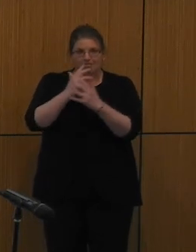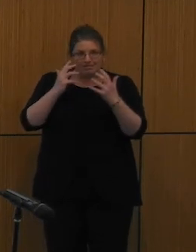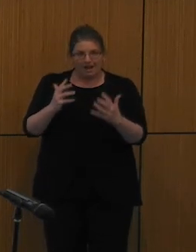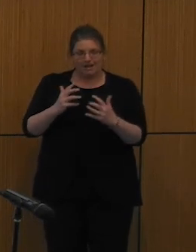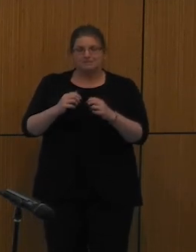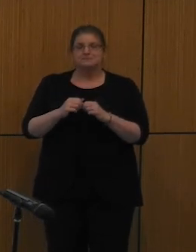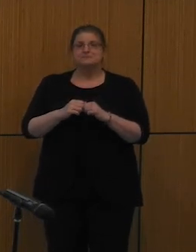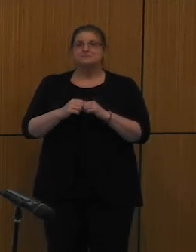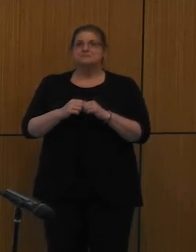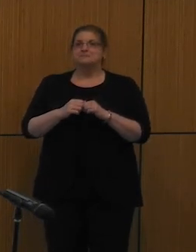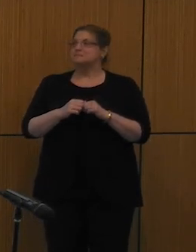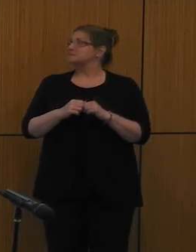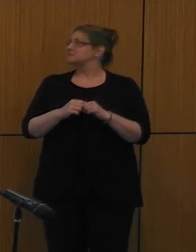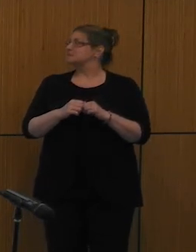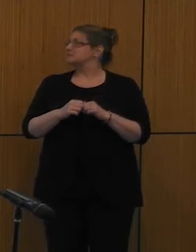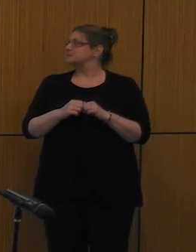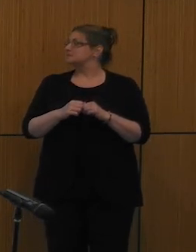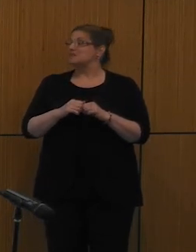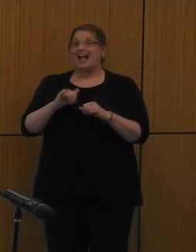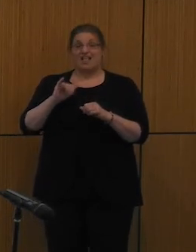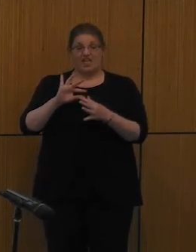And that's, tying into making the bunnies,